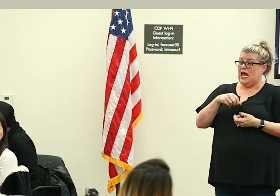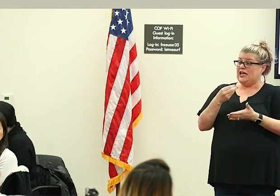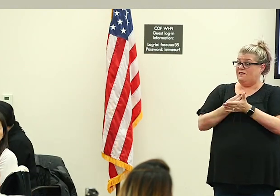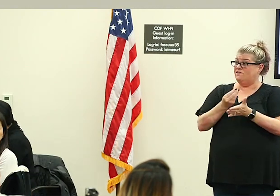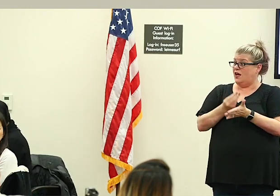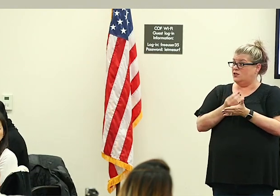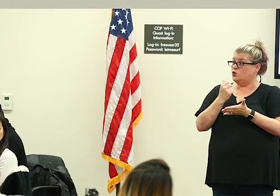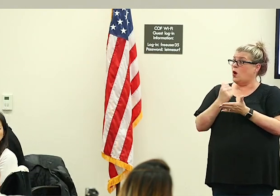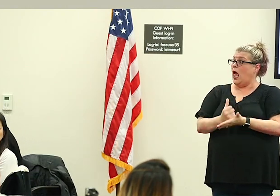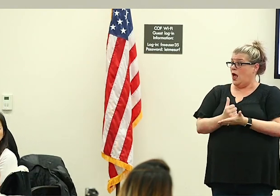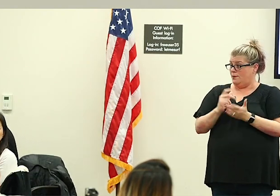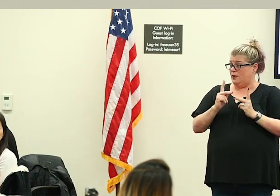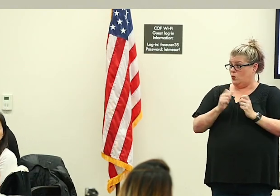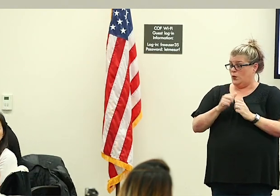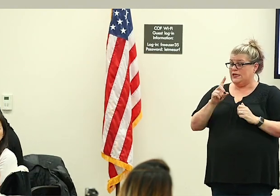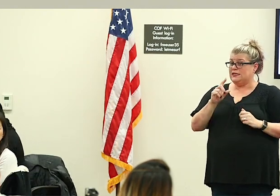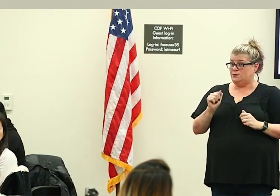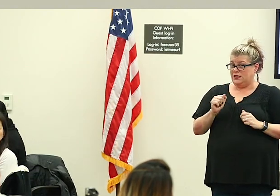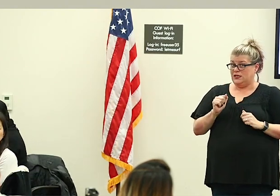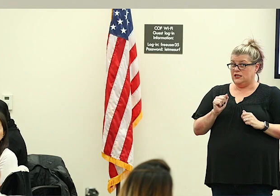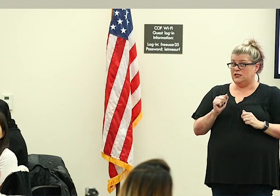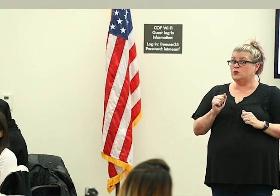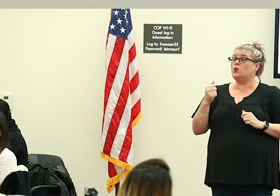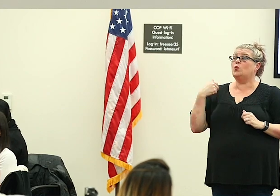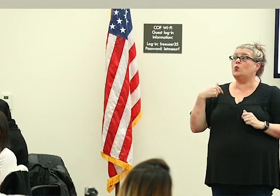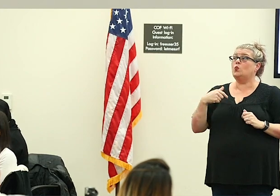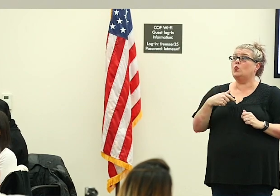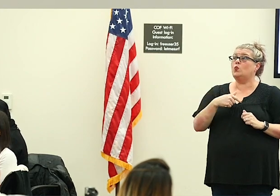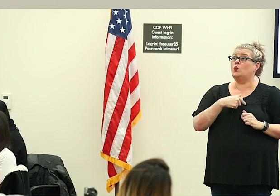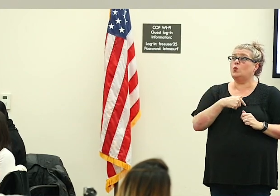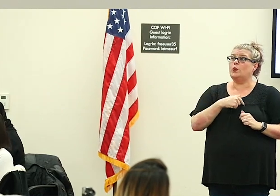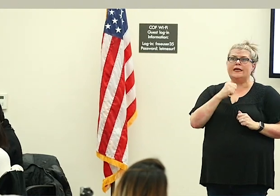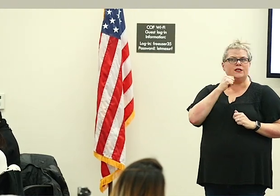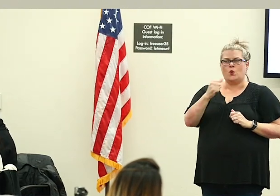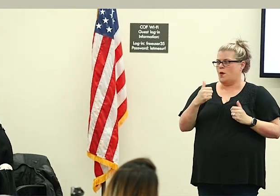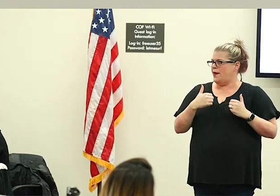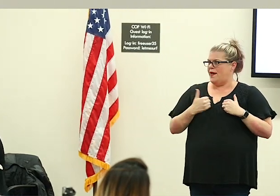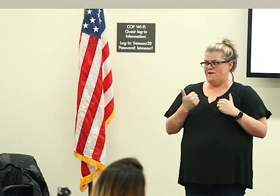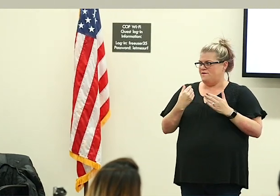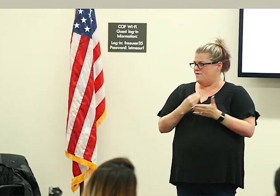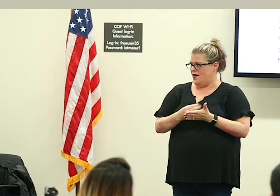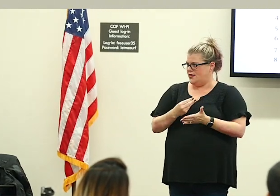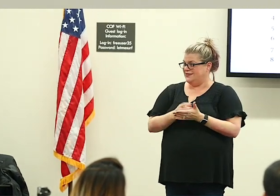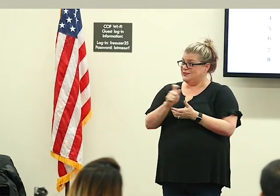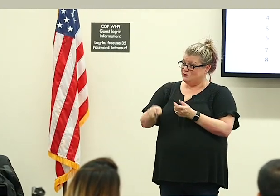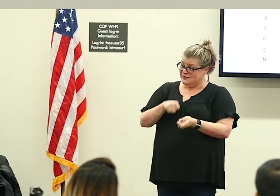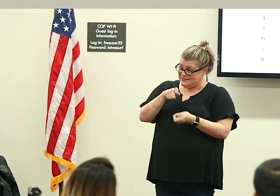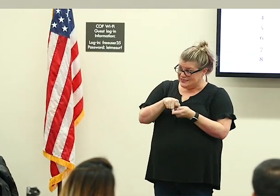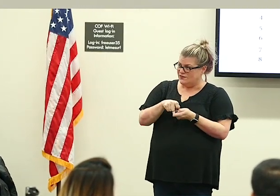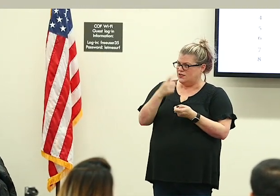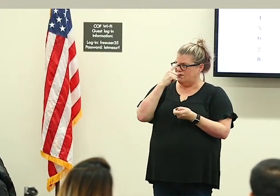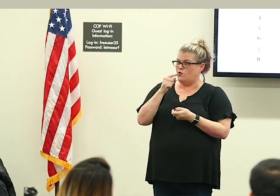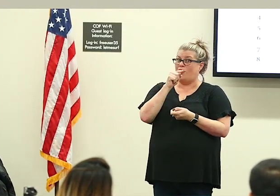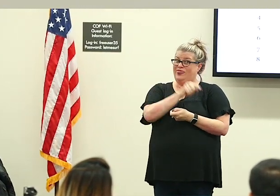to help with people with disabilities. We do not have any funds specifically for these homes.